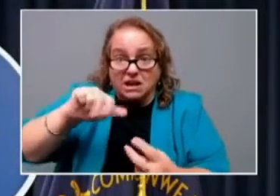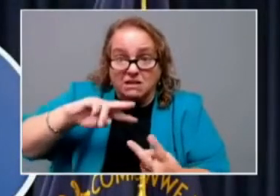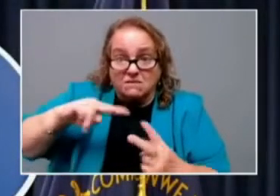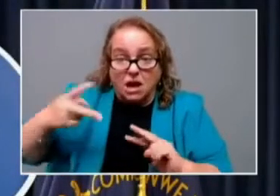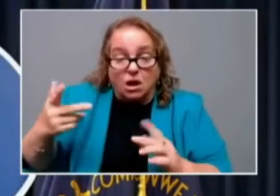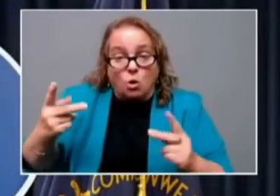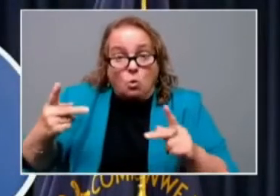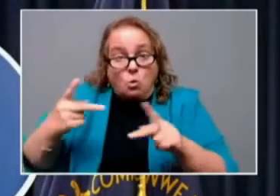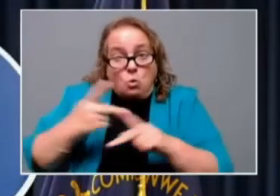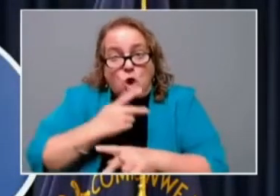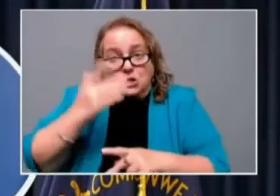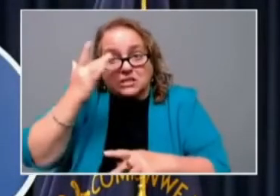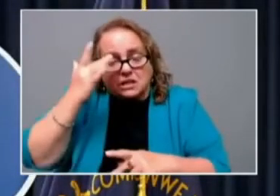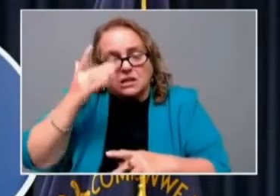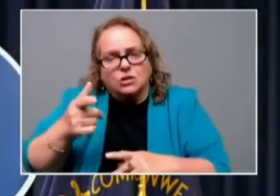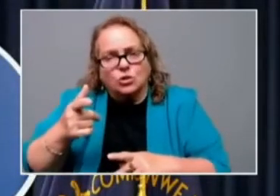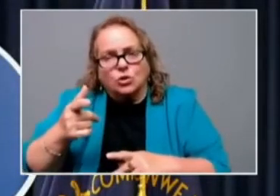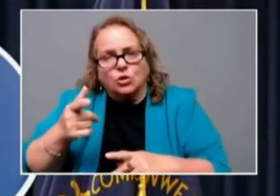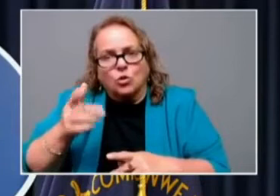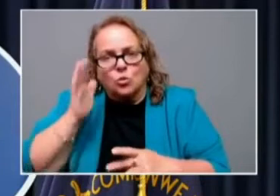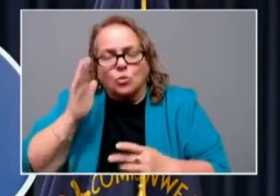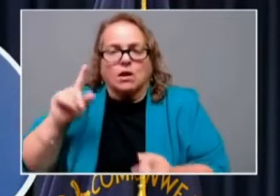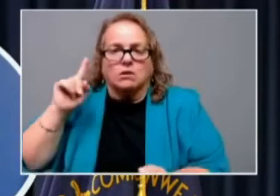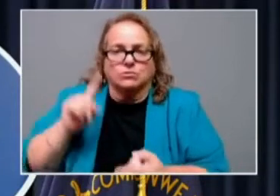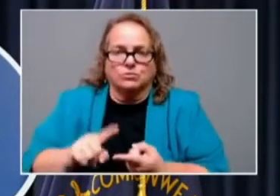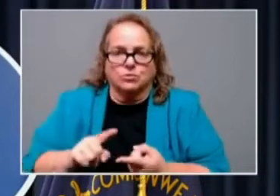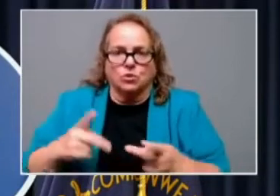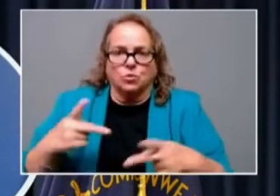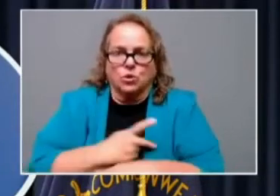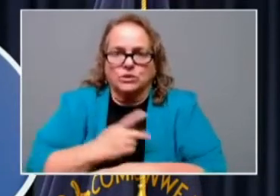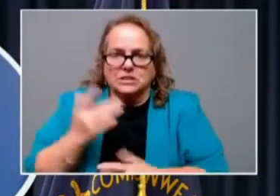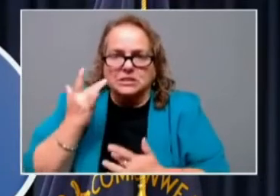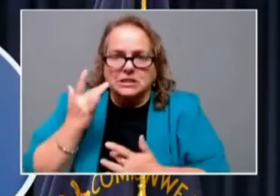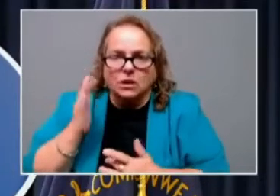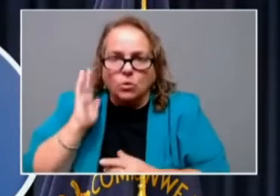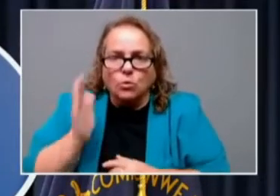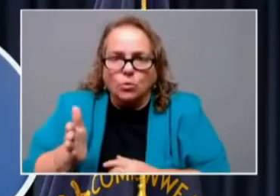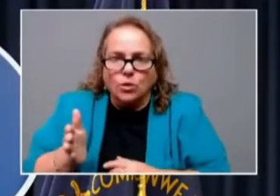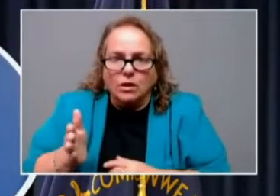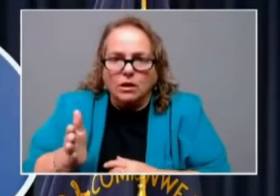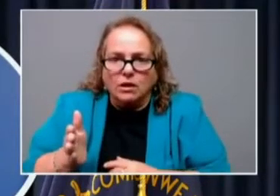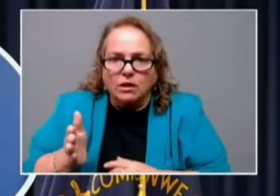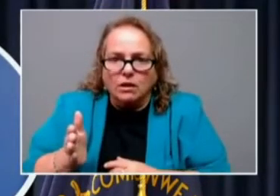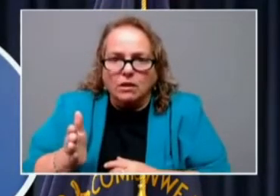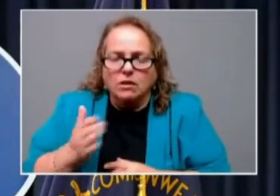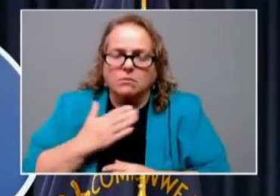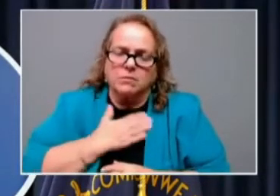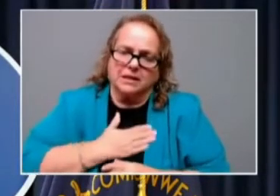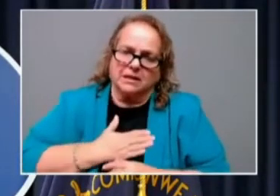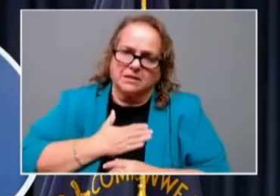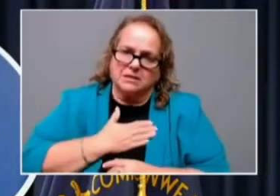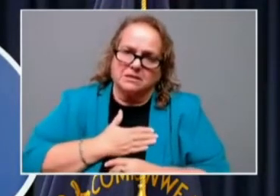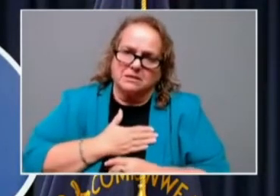probably to be at the greatest chance for death. Make this call. Police sit